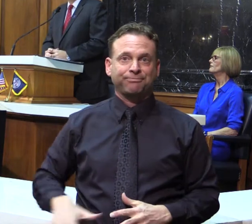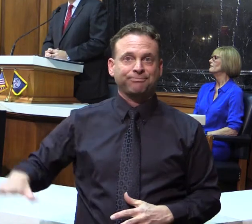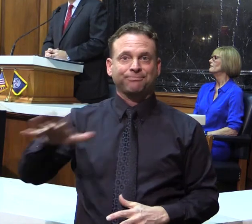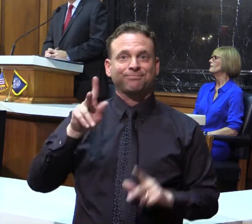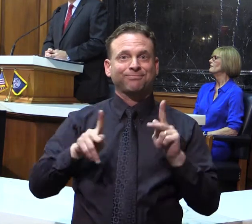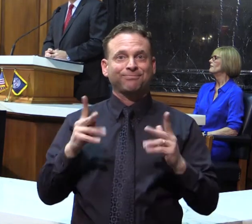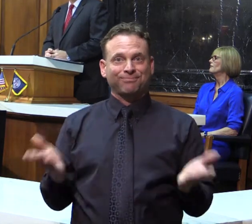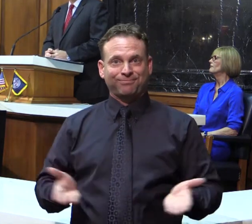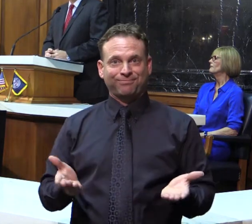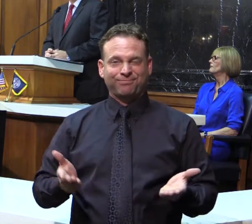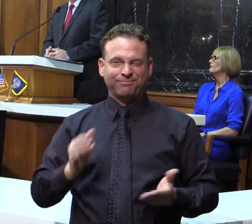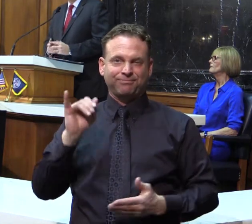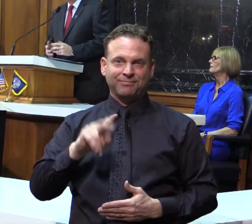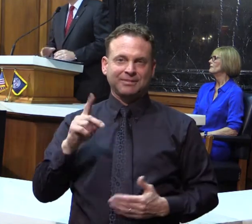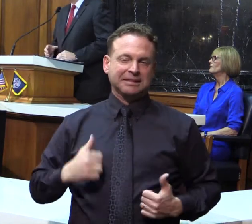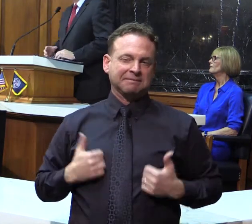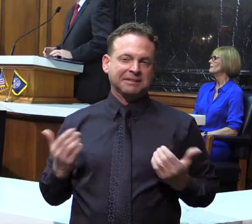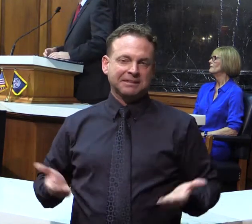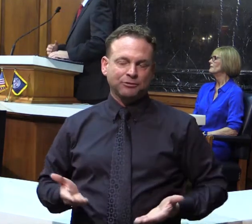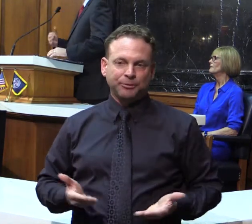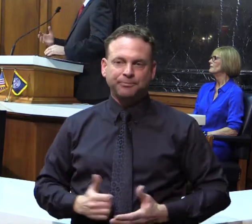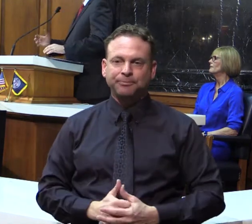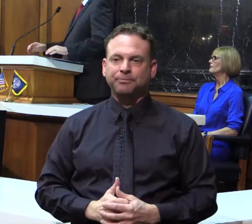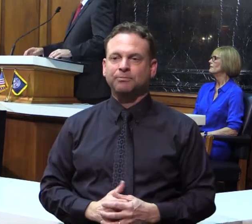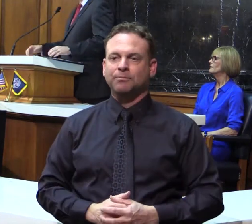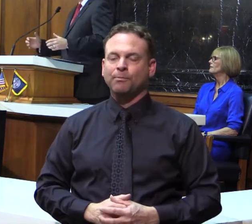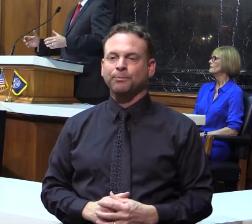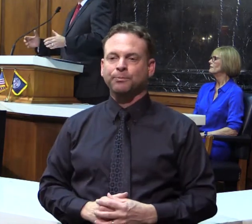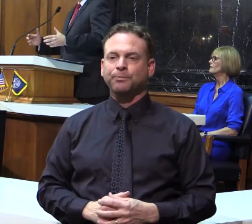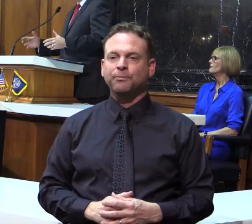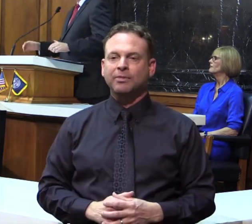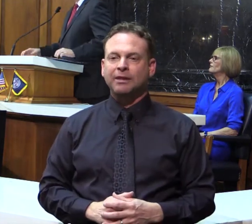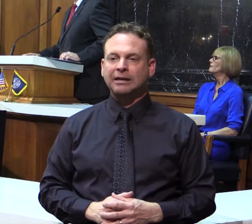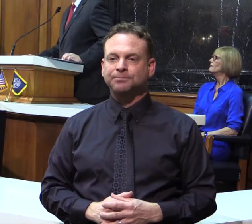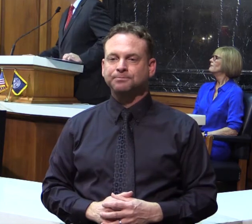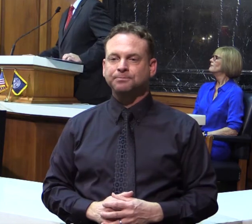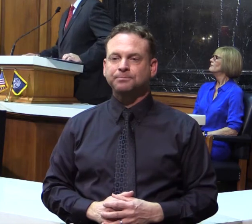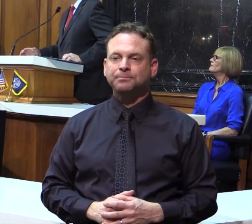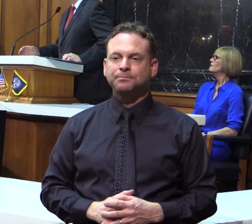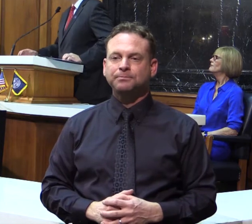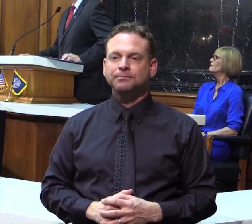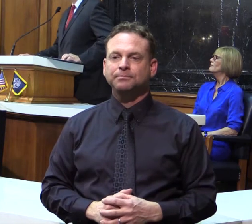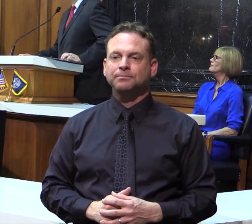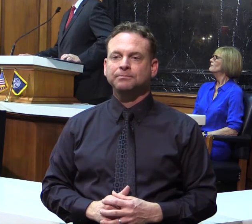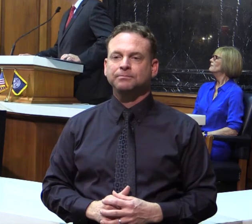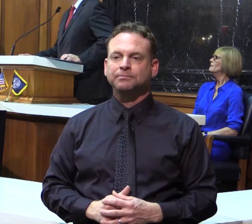diverse economy ... modernizing traditional sectors like manufacturing and agriculture